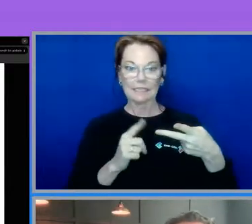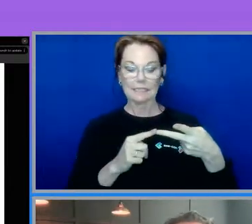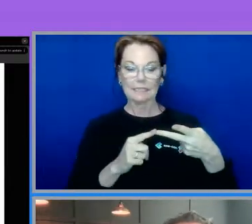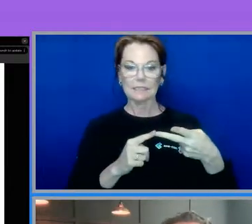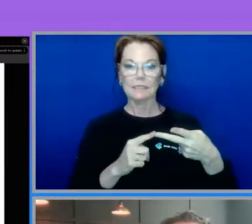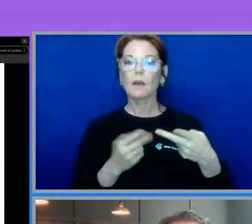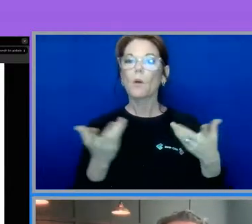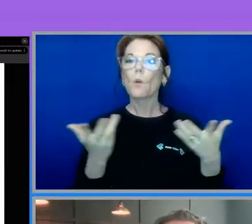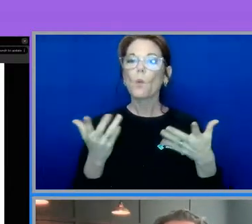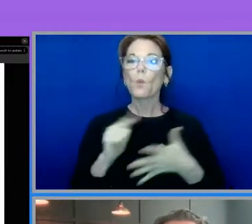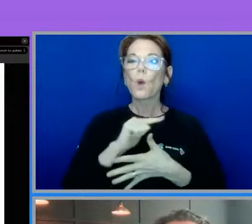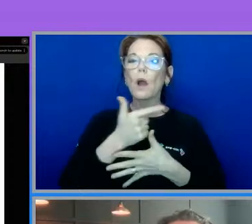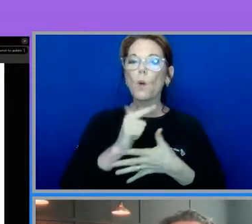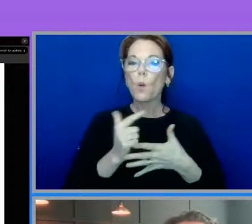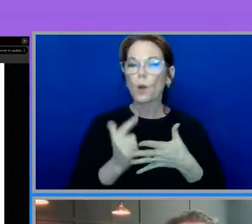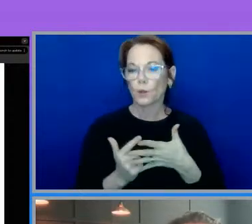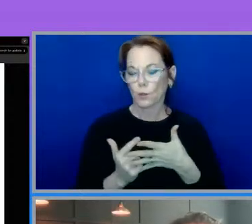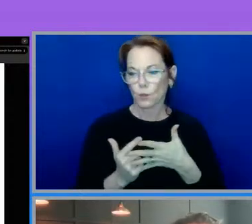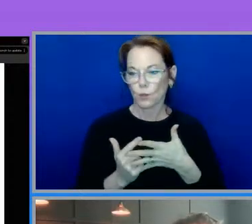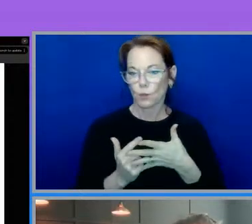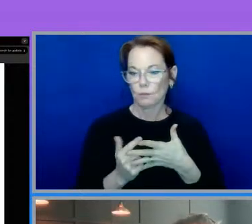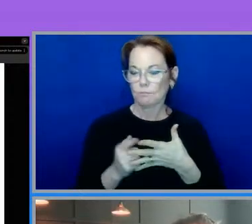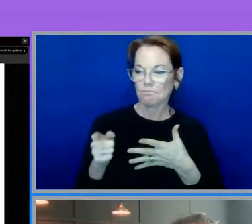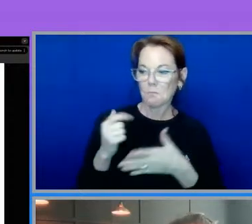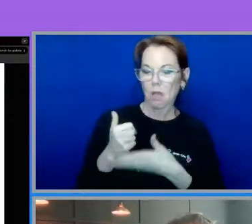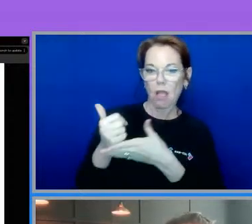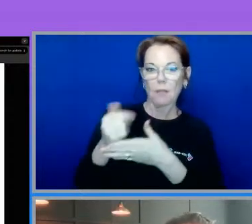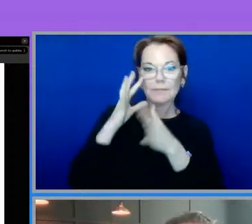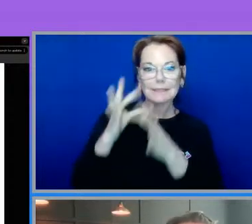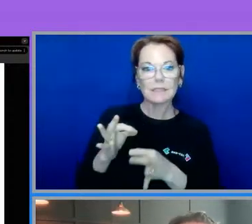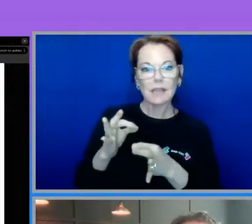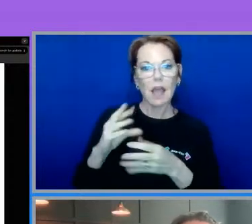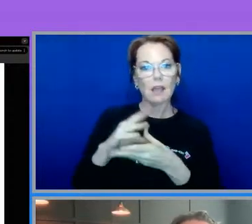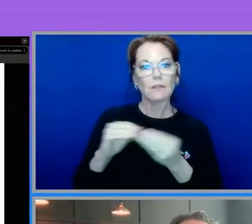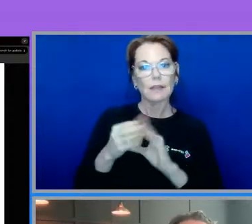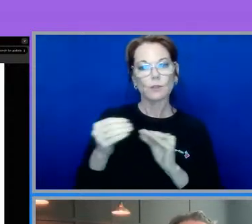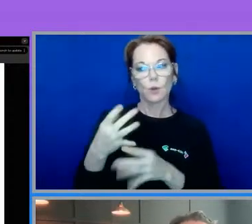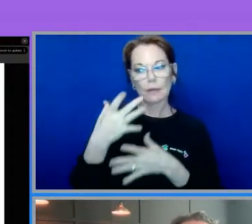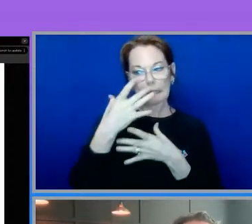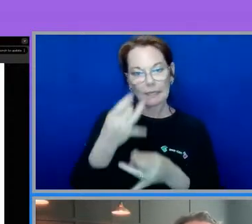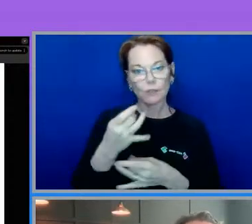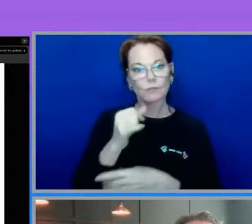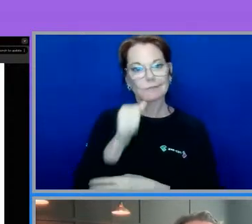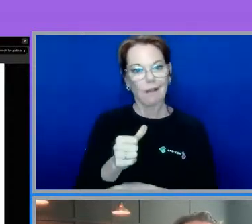is what order do they need to read this content to help them determine if the article interests them? And I would say